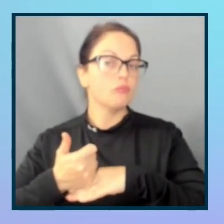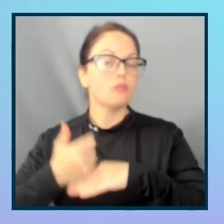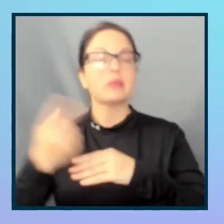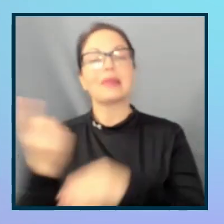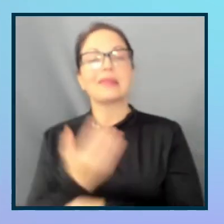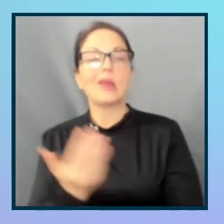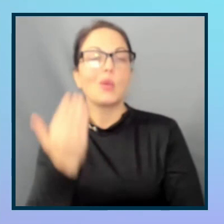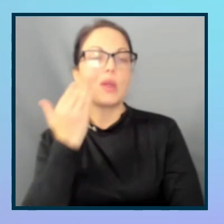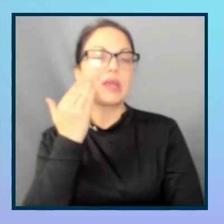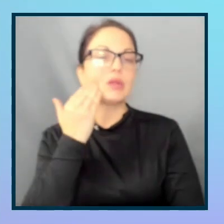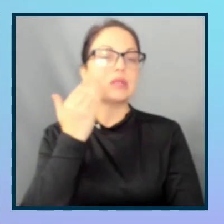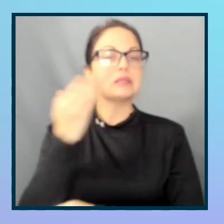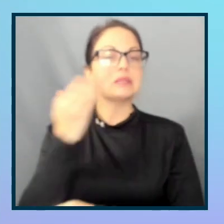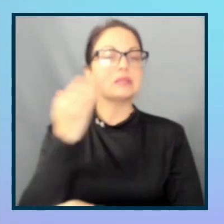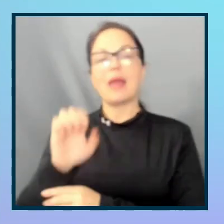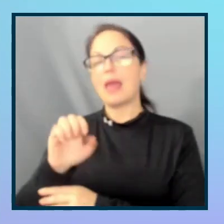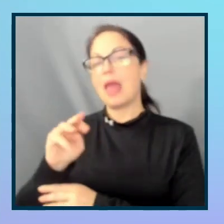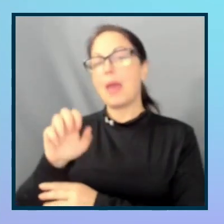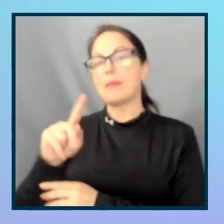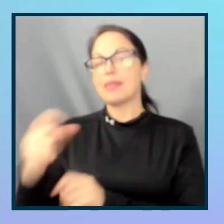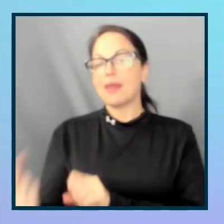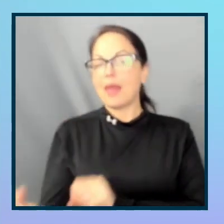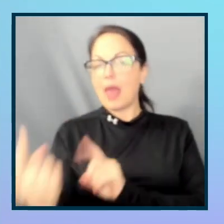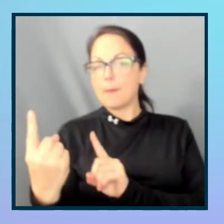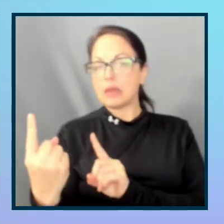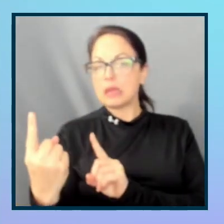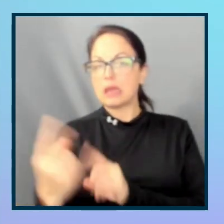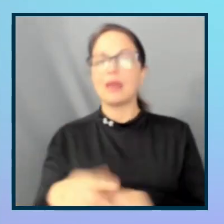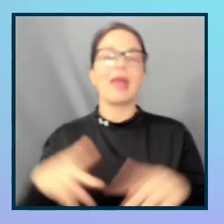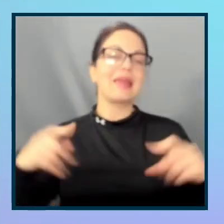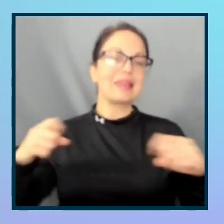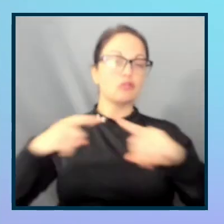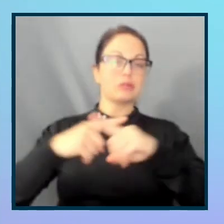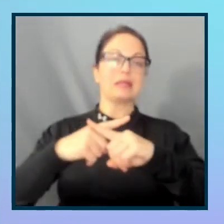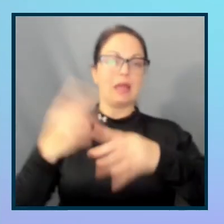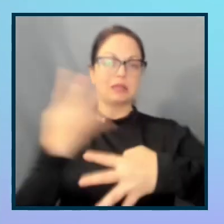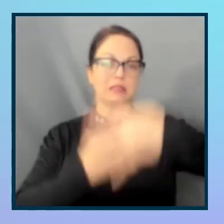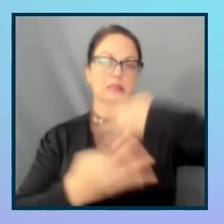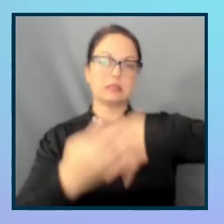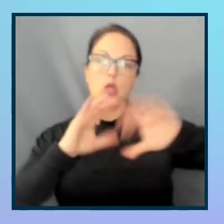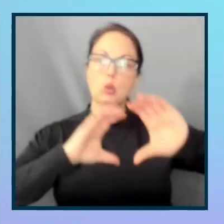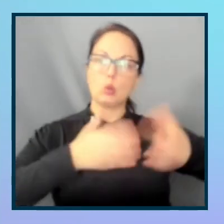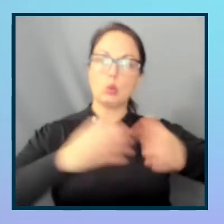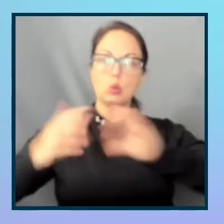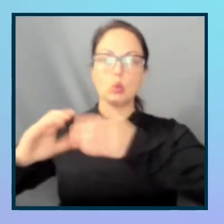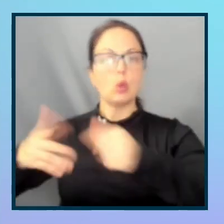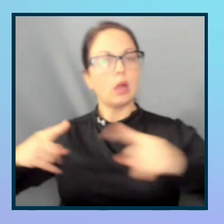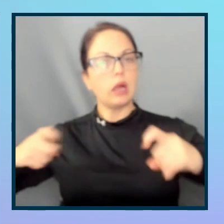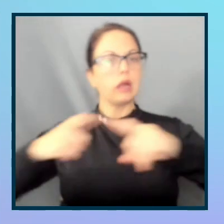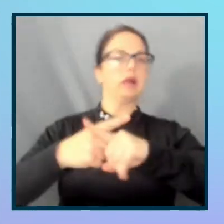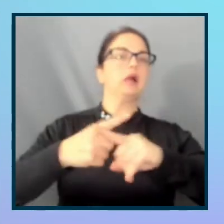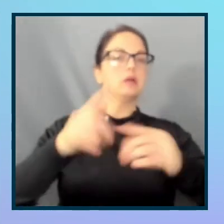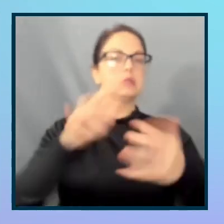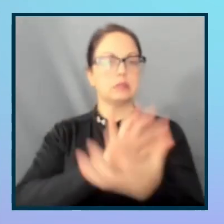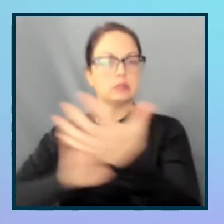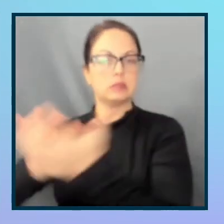the empathy, the intersectionality approach from the Accessibility Team. We see ourselves as a hub.